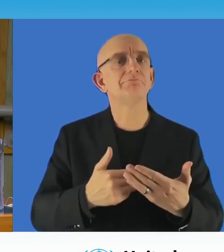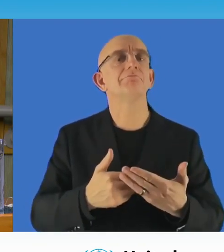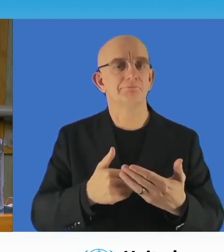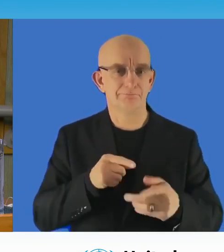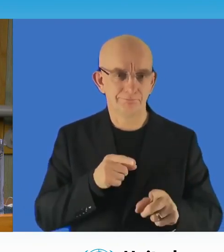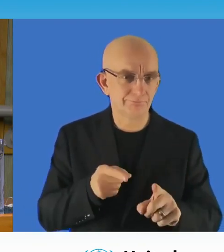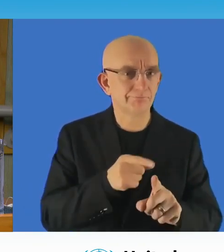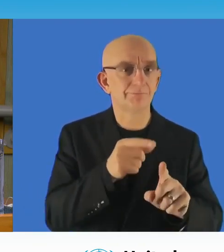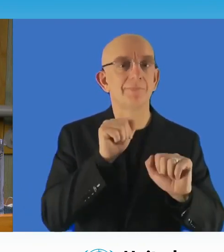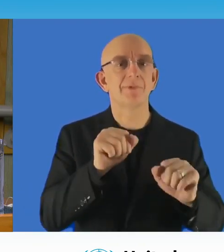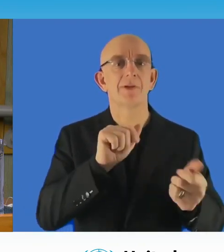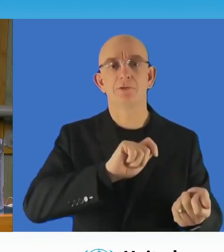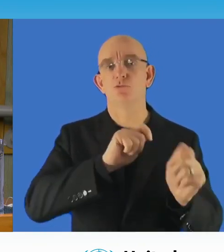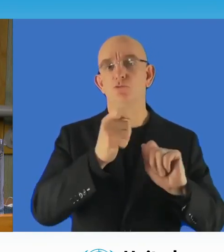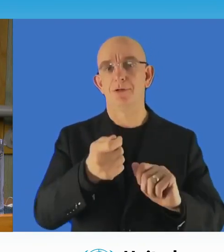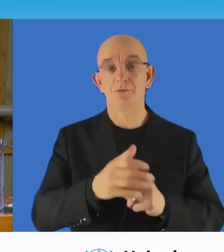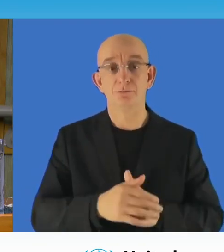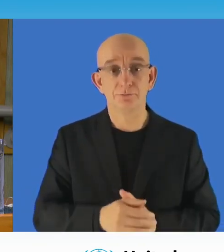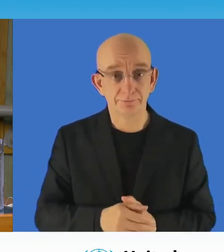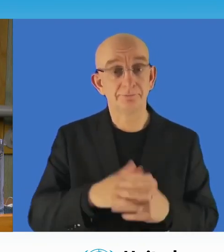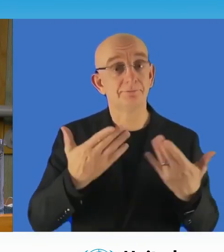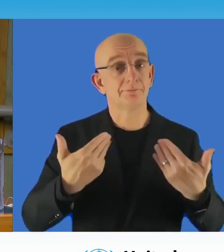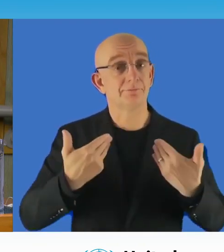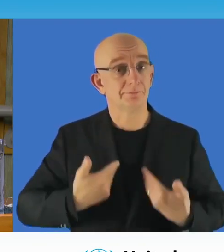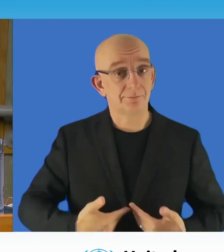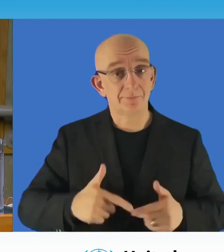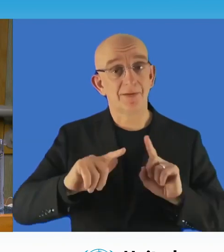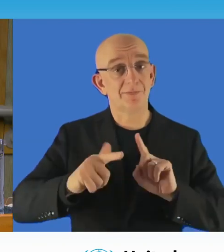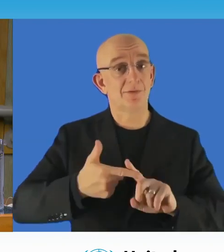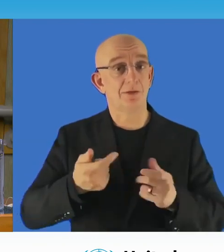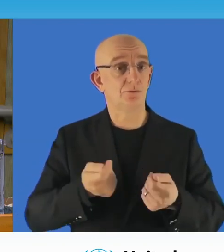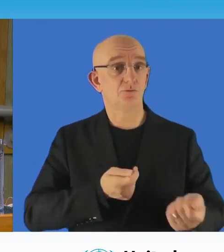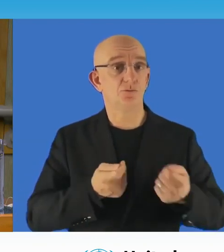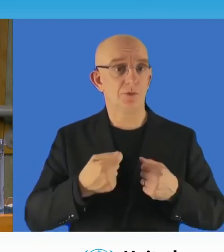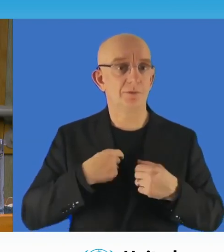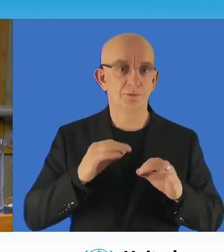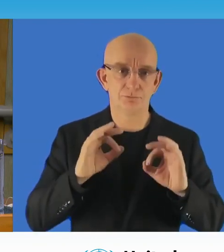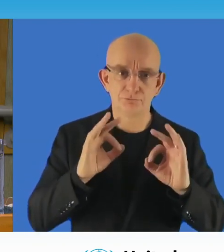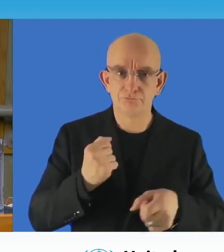from Greece Georgia and Panama to organize this session it was also my added pleasure to have